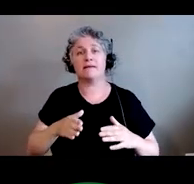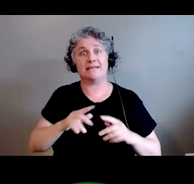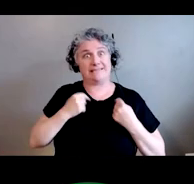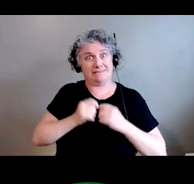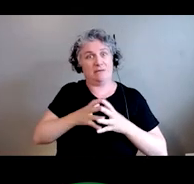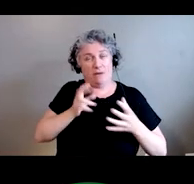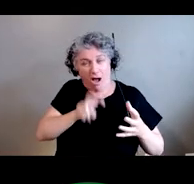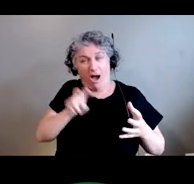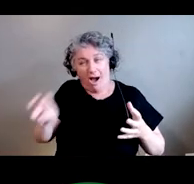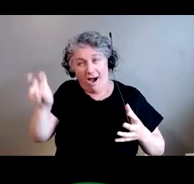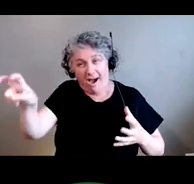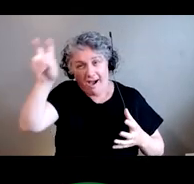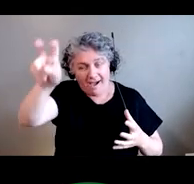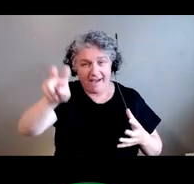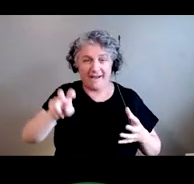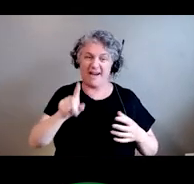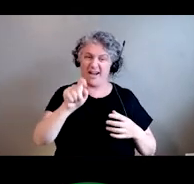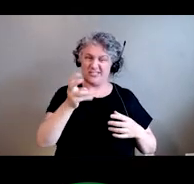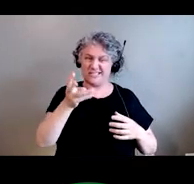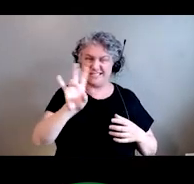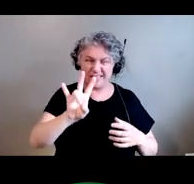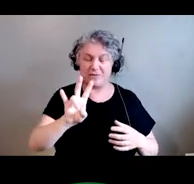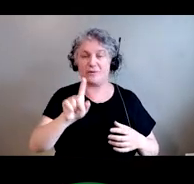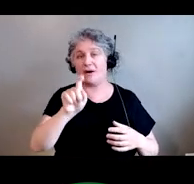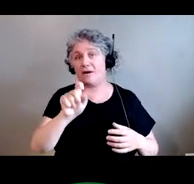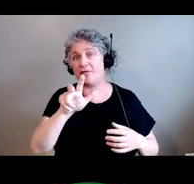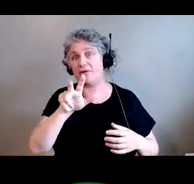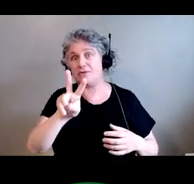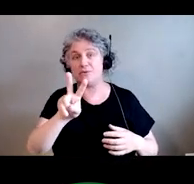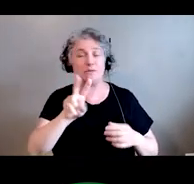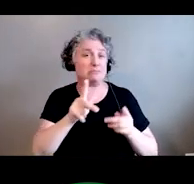Each measurement determines whether a barrier is present or not, according to that standard,